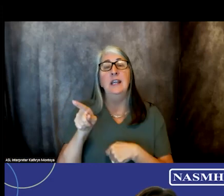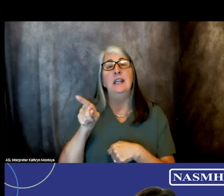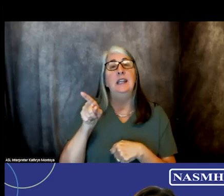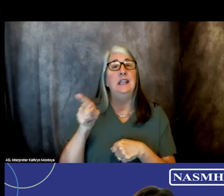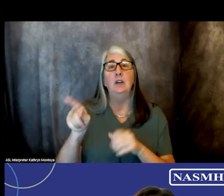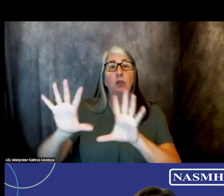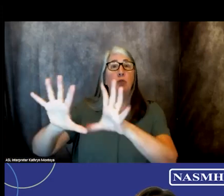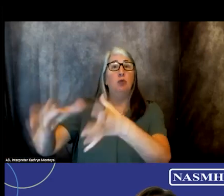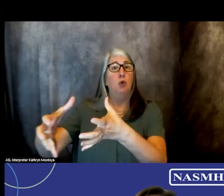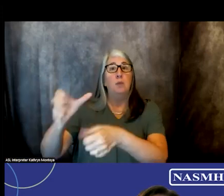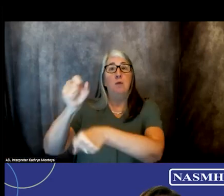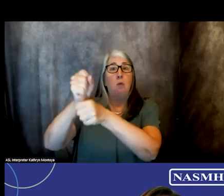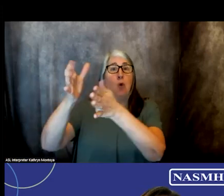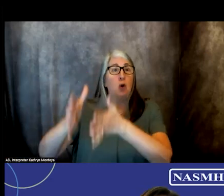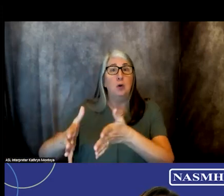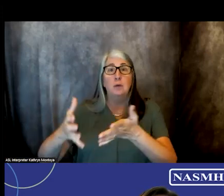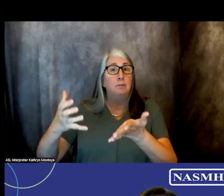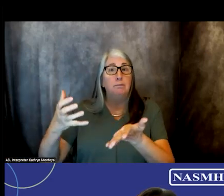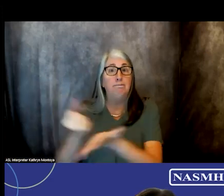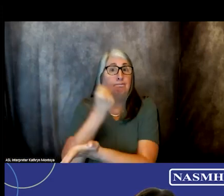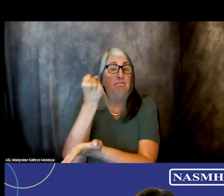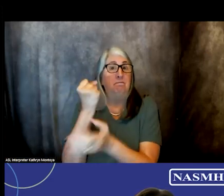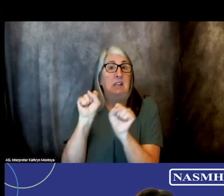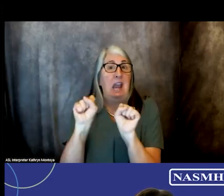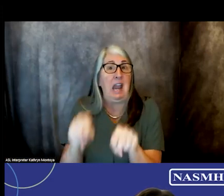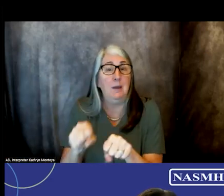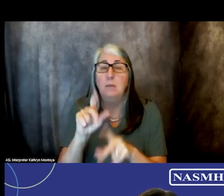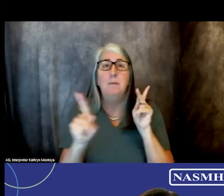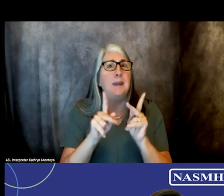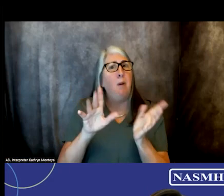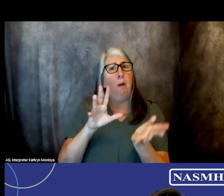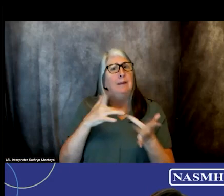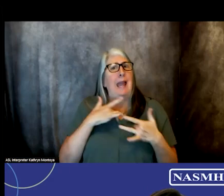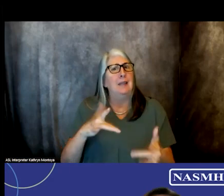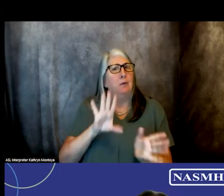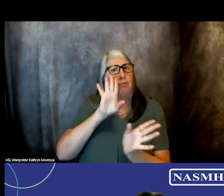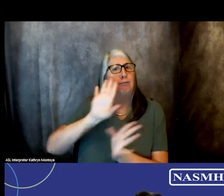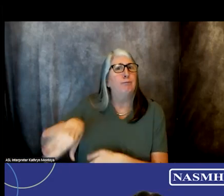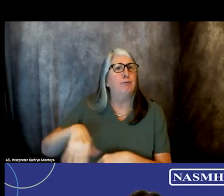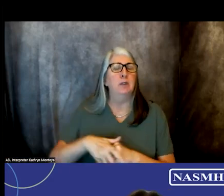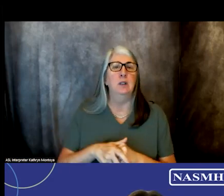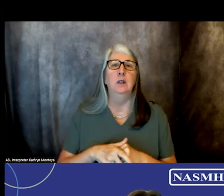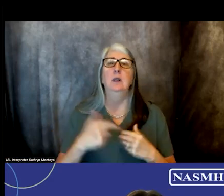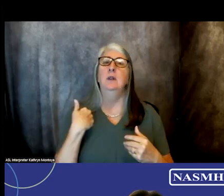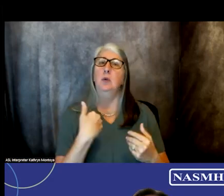WORKS THAT PEOPLE ARE NOT CONSIDER CONSIDERING AND WE WANT TO OPEN UP THOSE PATHWAYS.